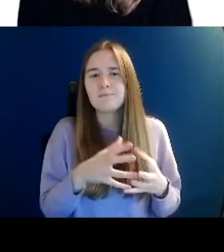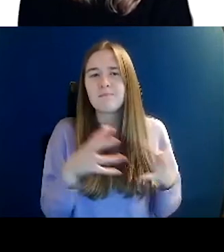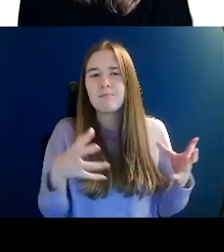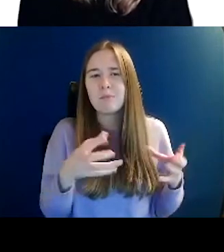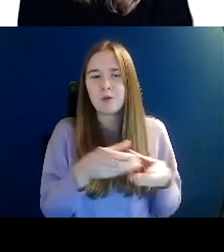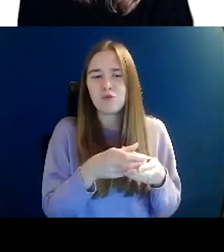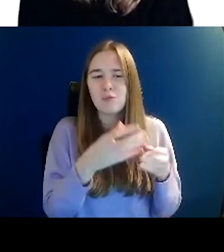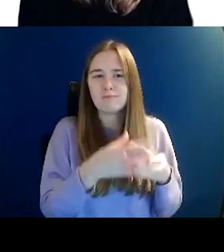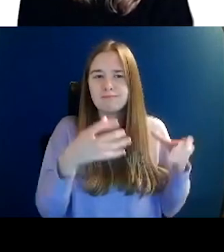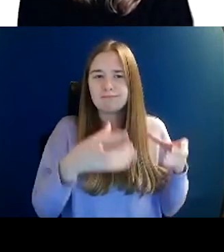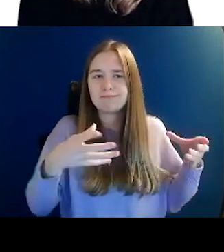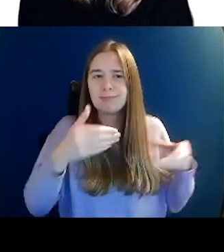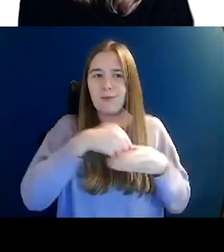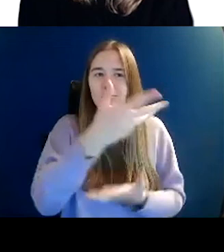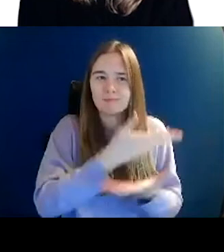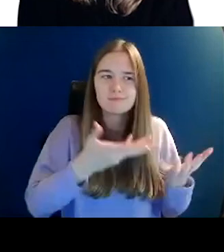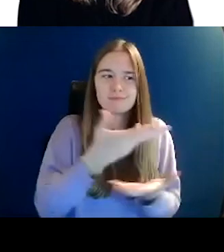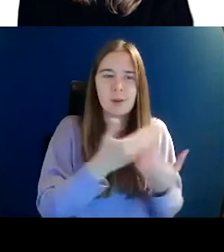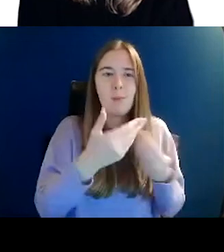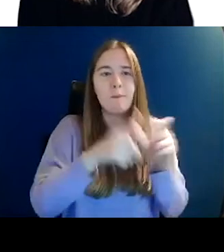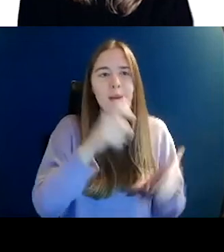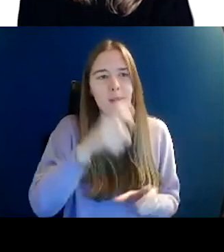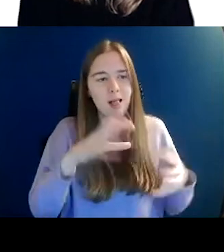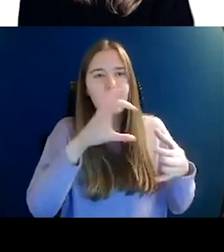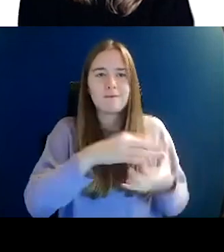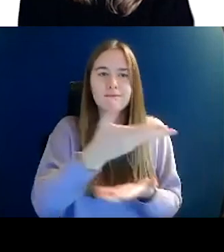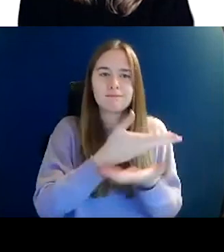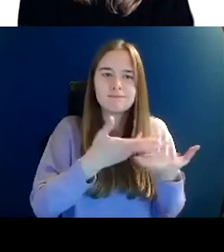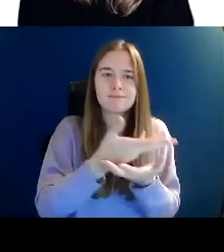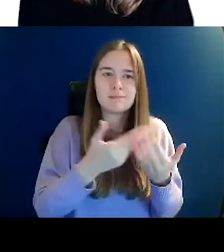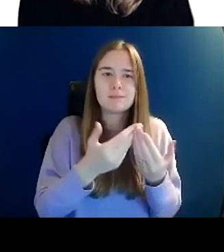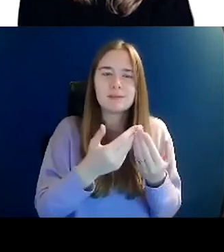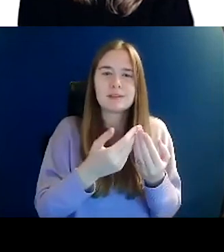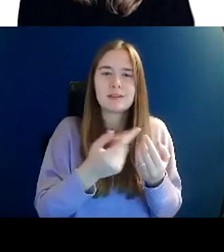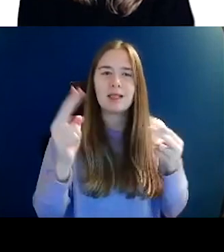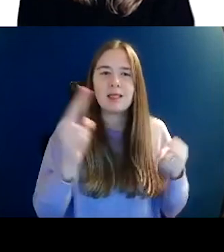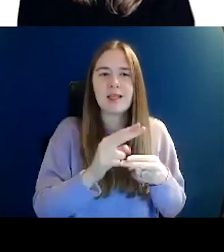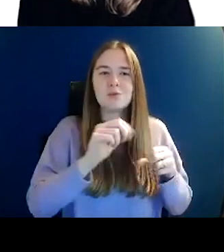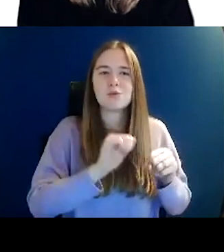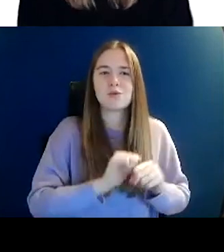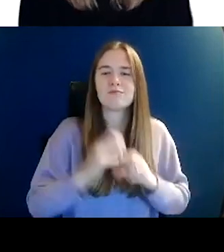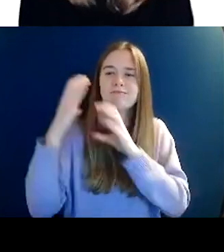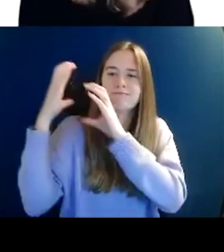involved in the discussion, the more, the less weight there is on an individual shoulders, that they feel they need to do something,